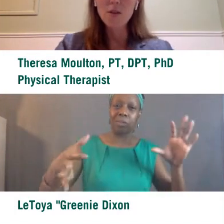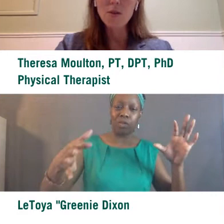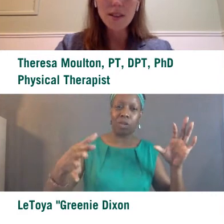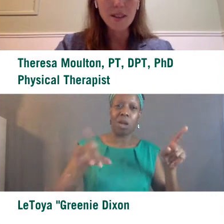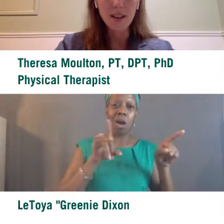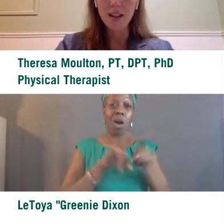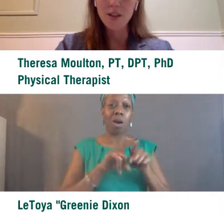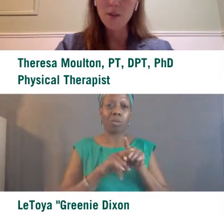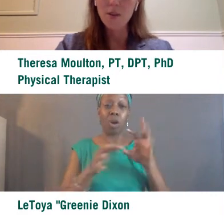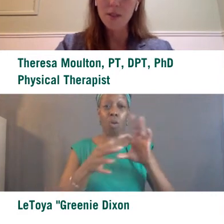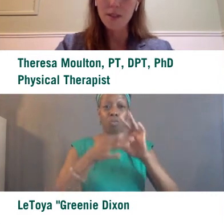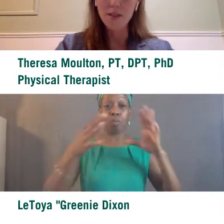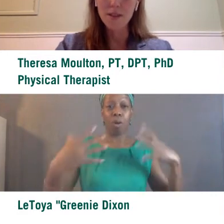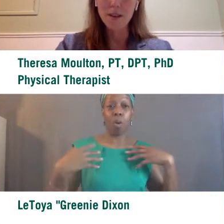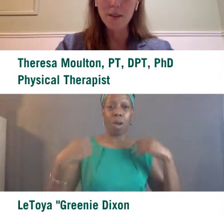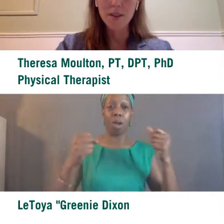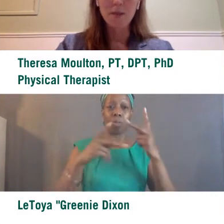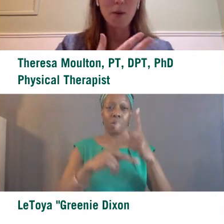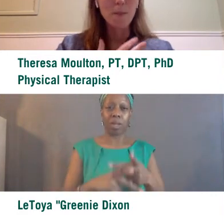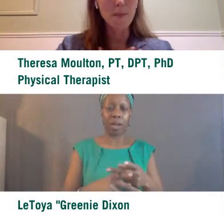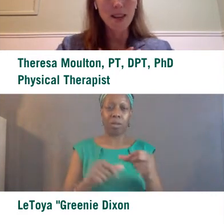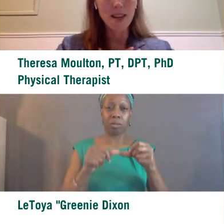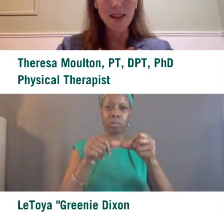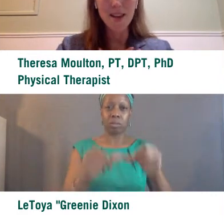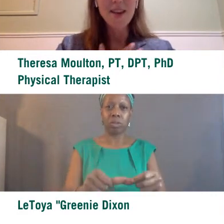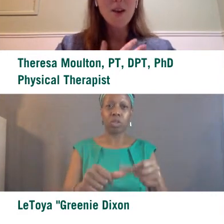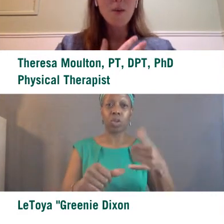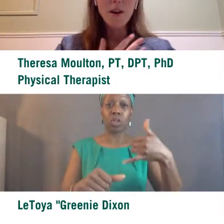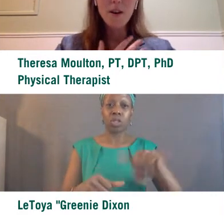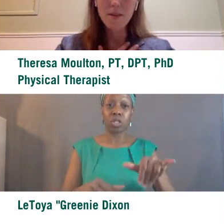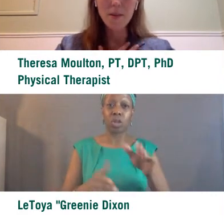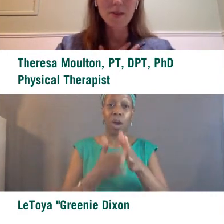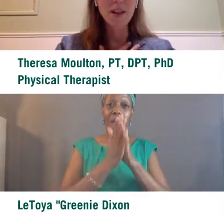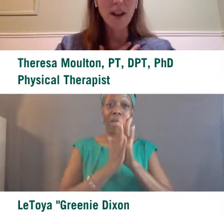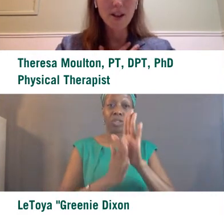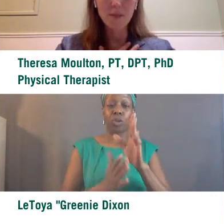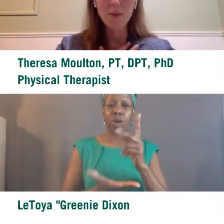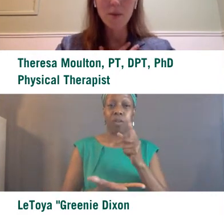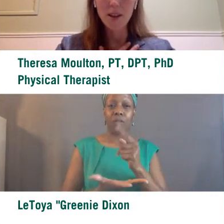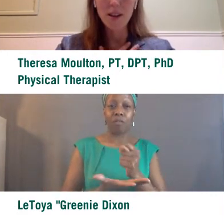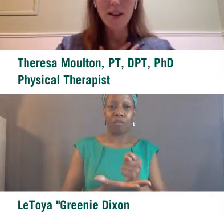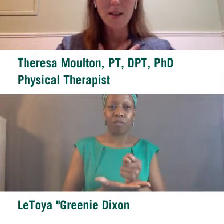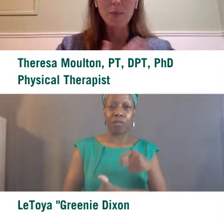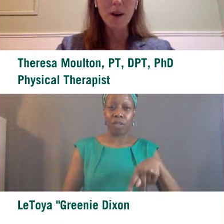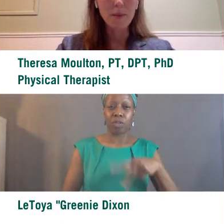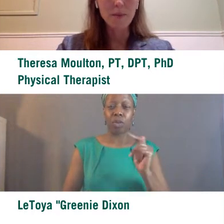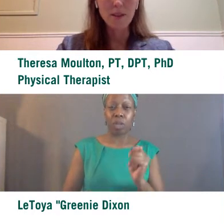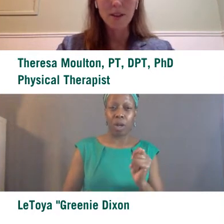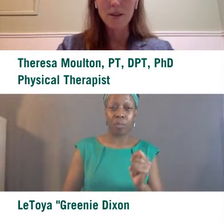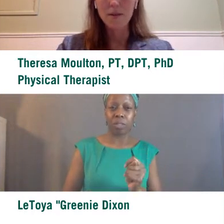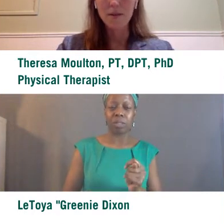So you can still ask your physical therapist for me what are the muscles I should be working on and problem-solve.